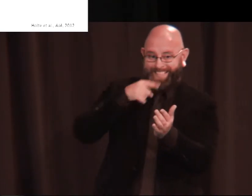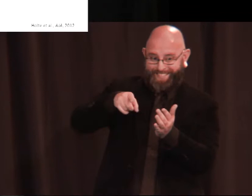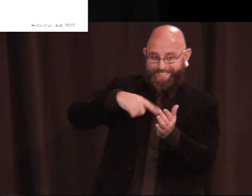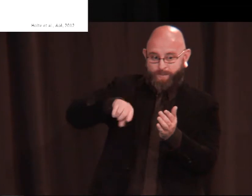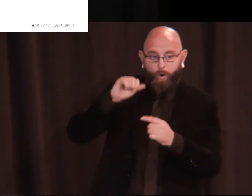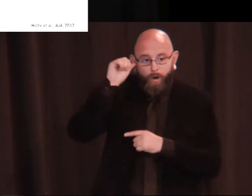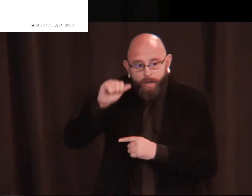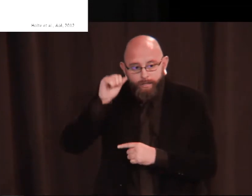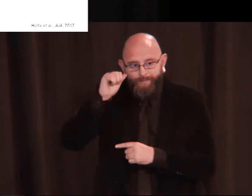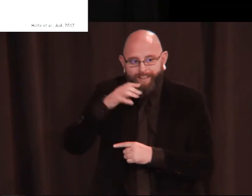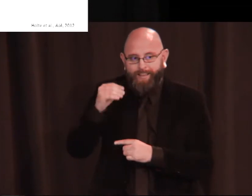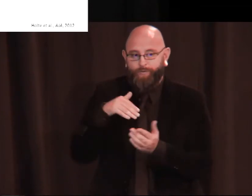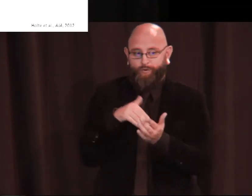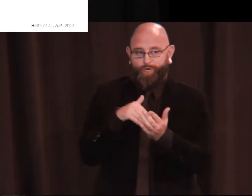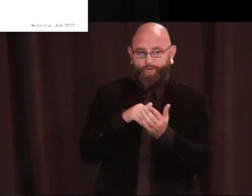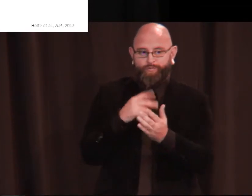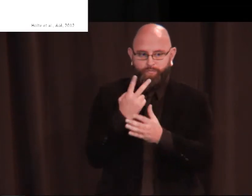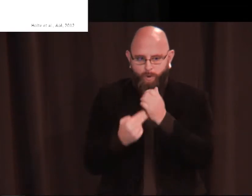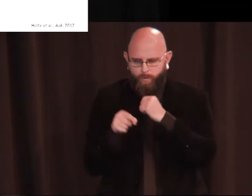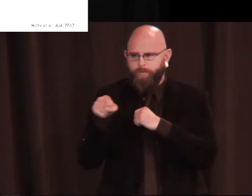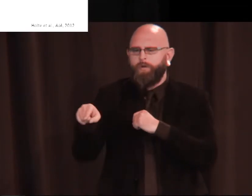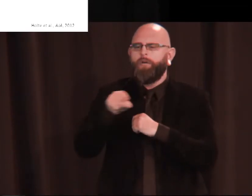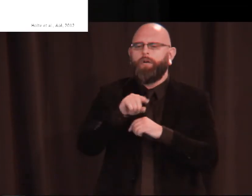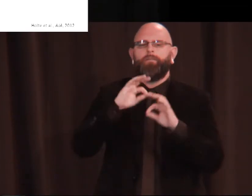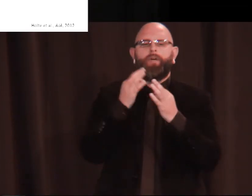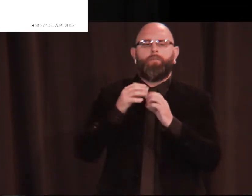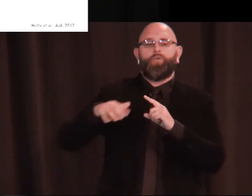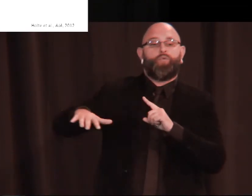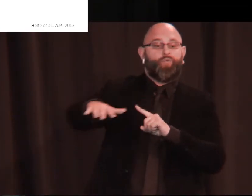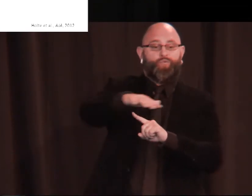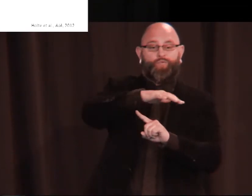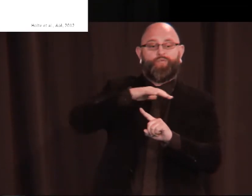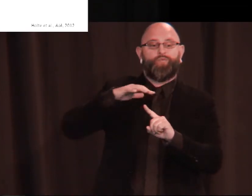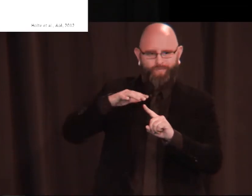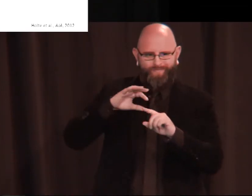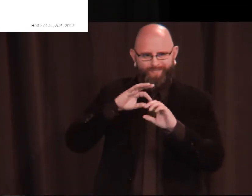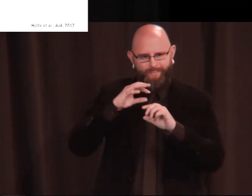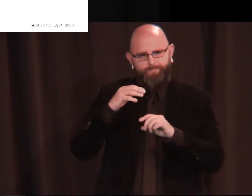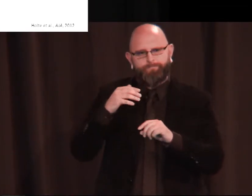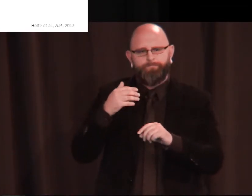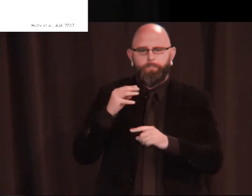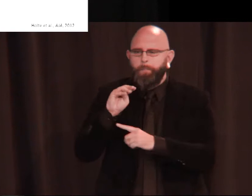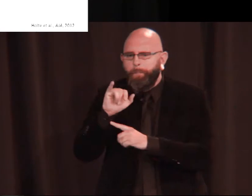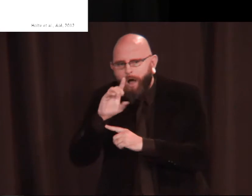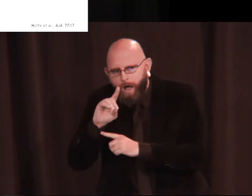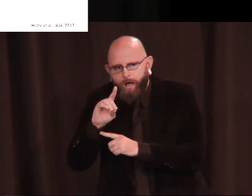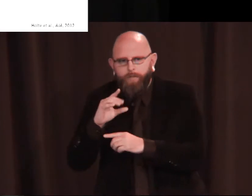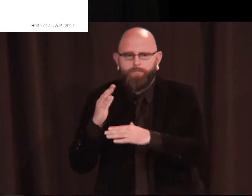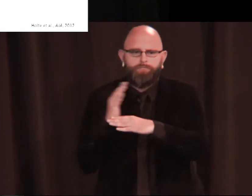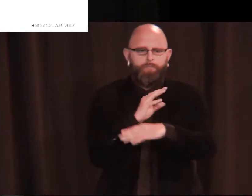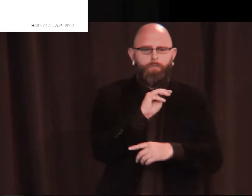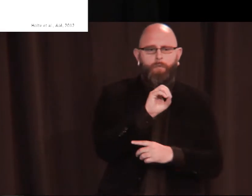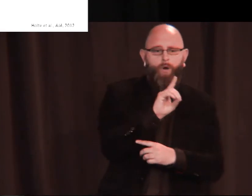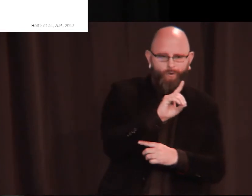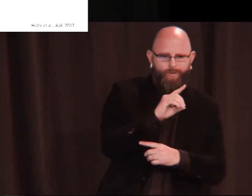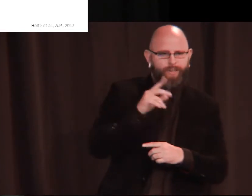We had some families that said, again, these were mild to moderate kids, so these kids had residual hearing, and we had some kids,